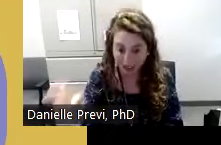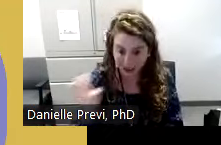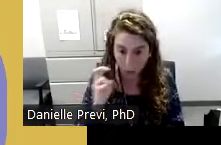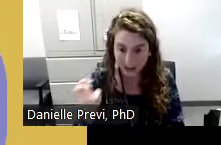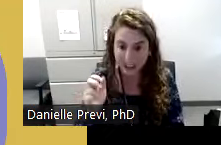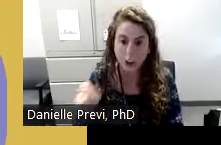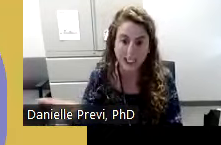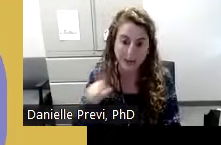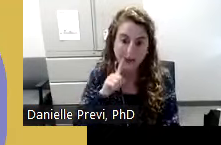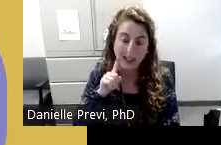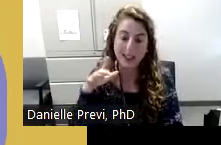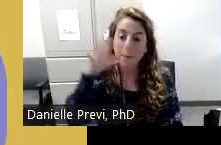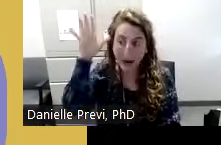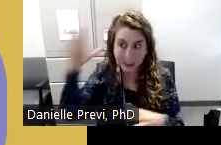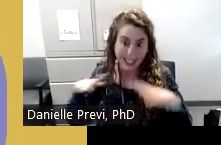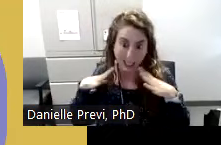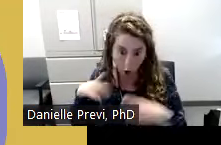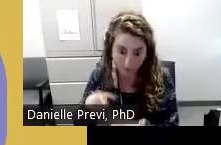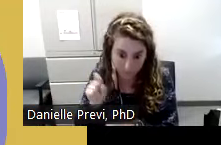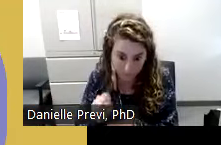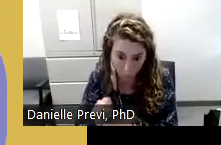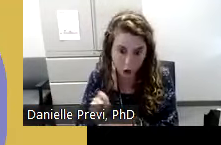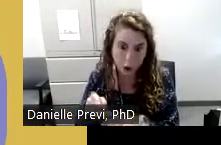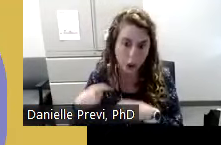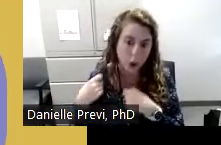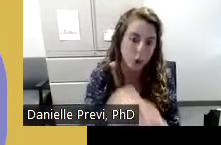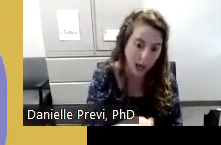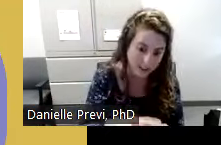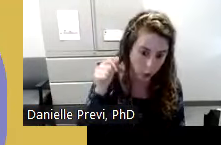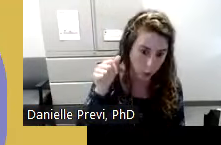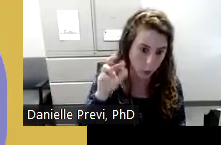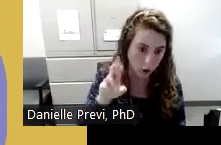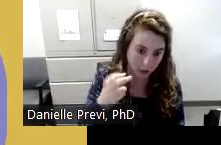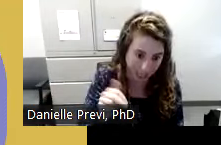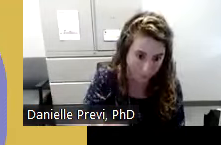So psychosocial related concerns to successful outcomes are transportation;